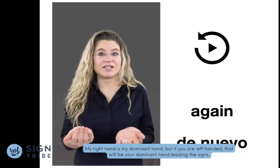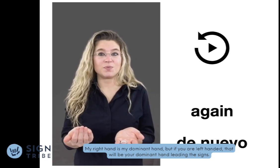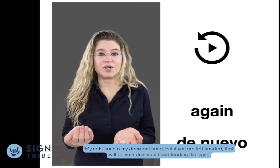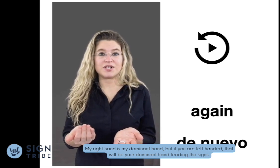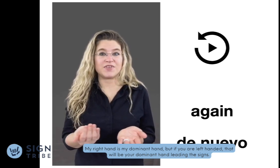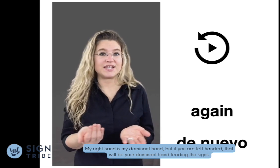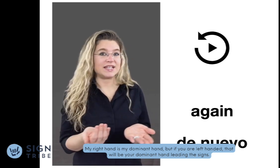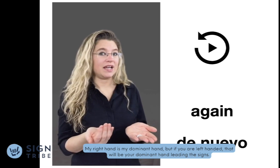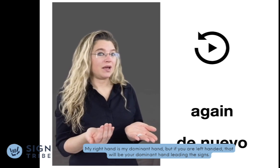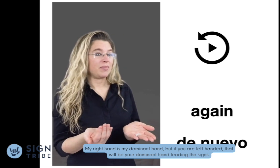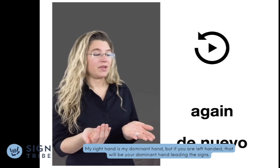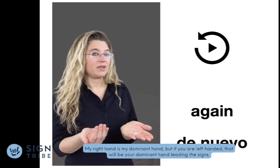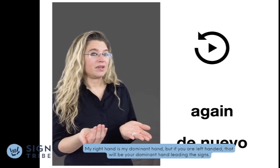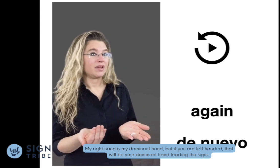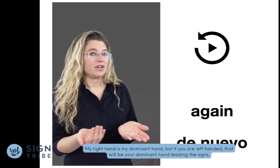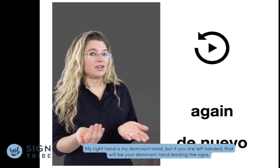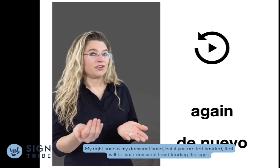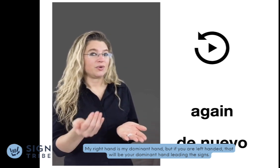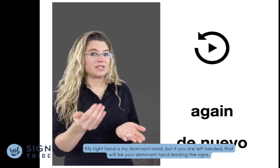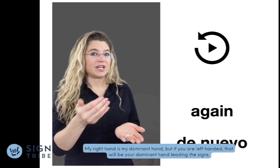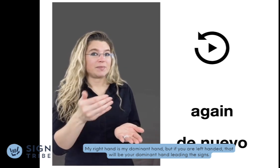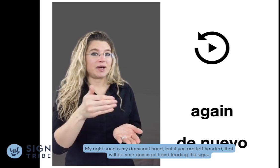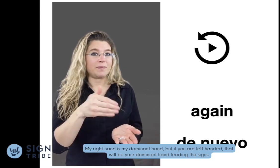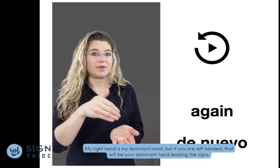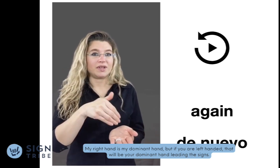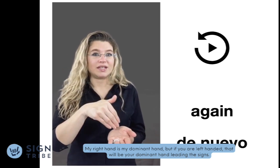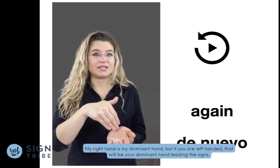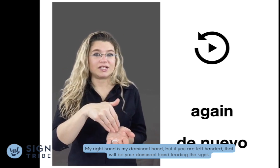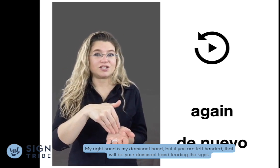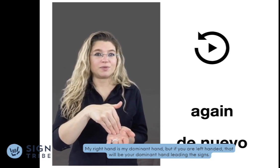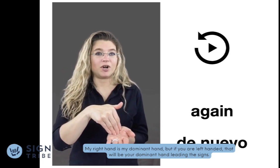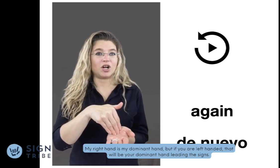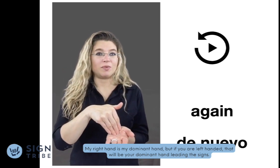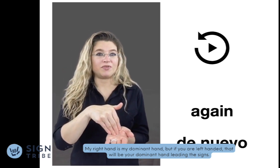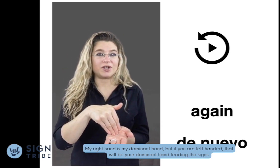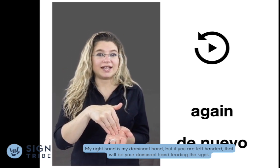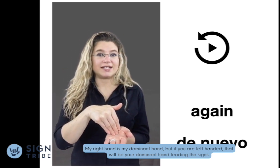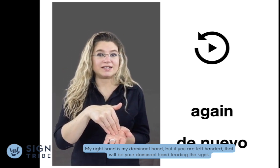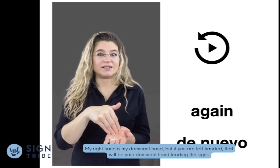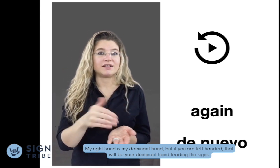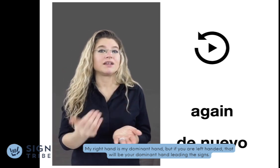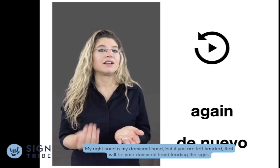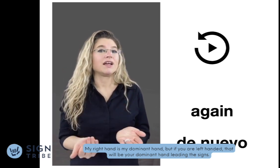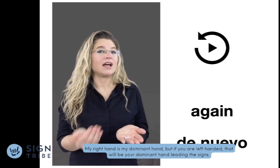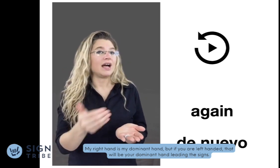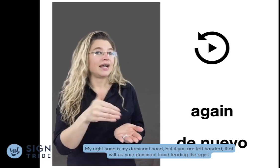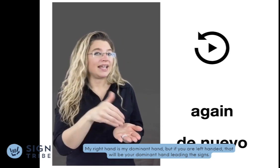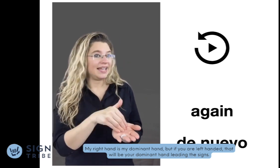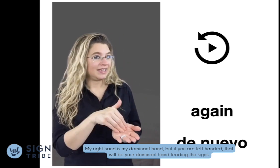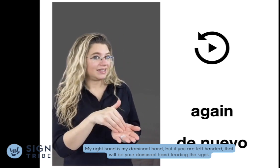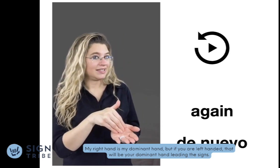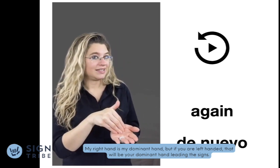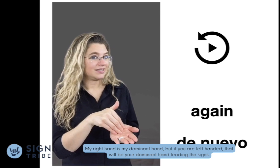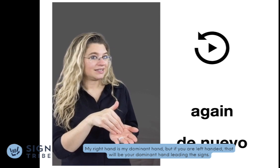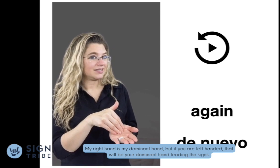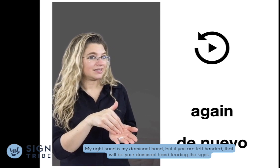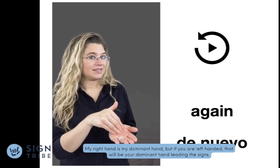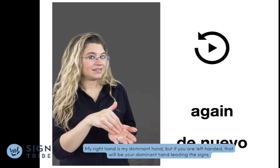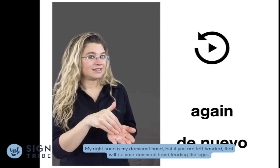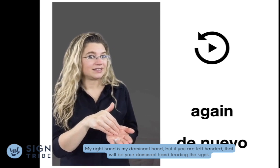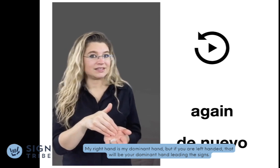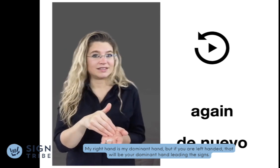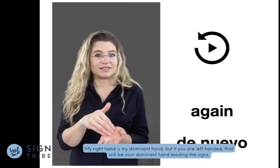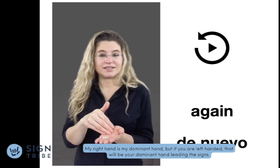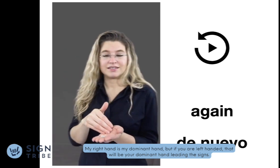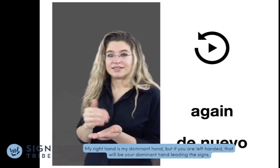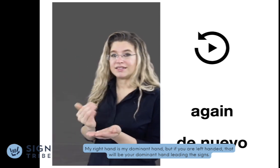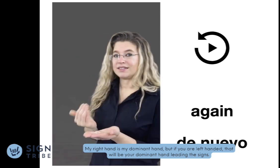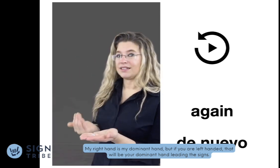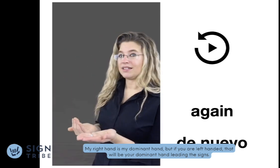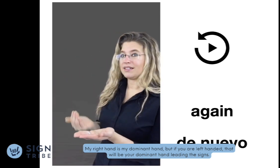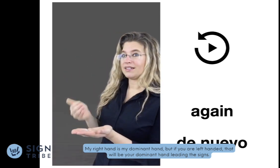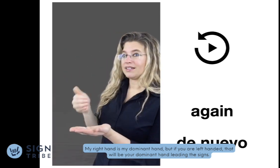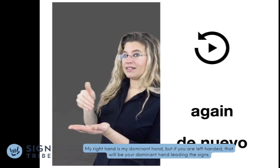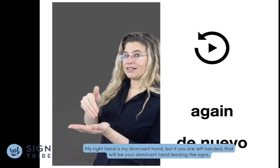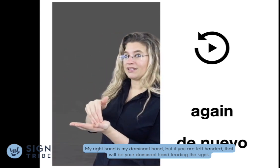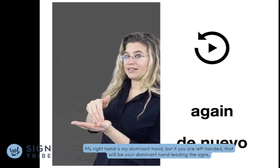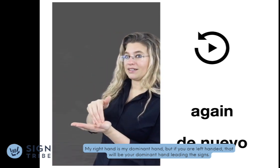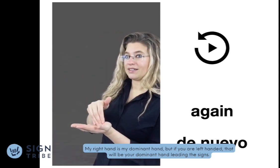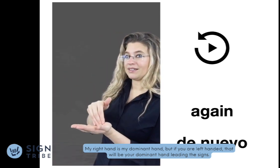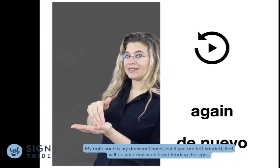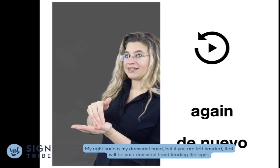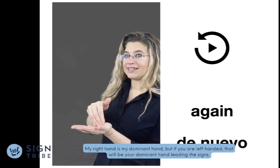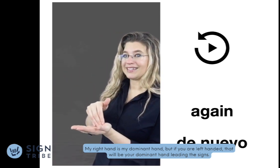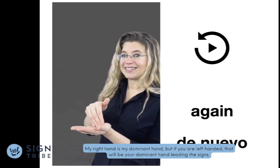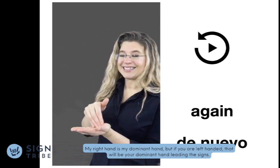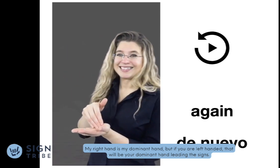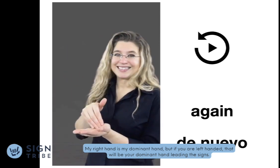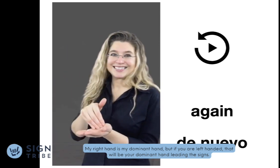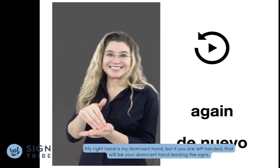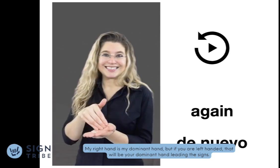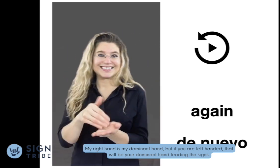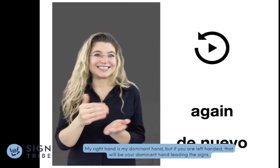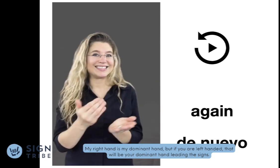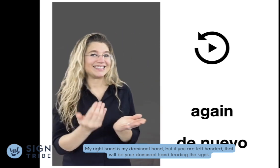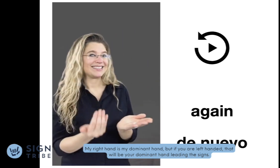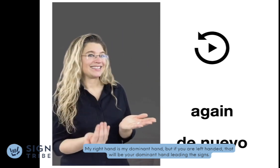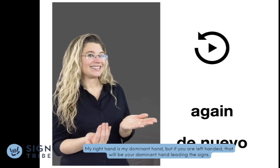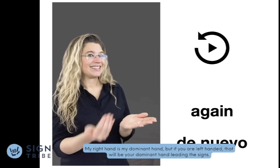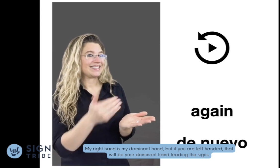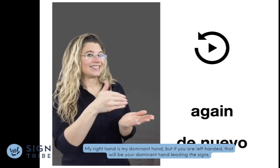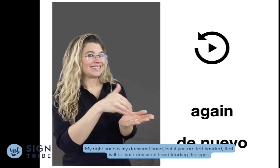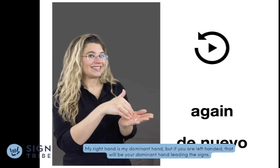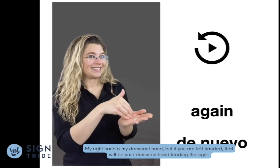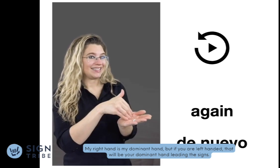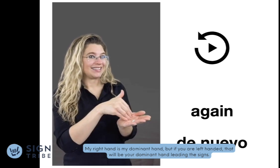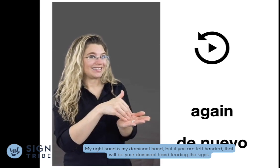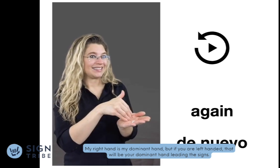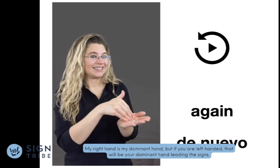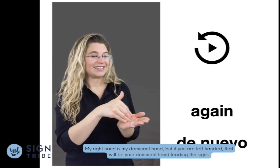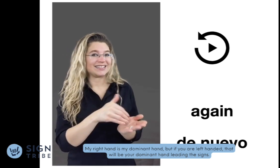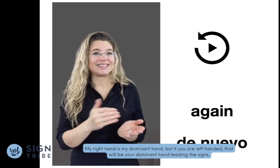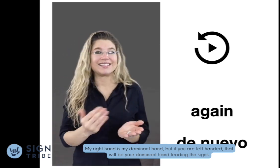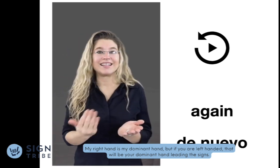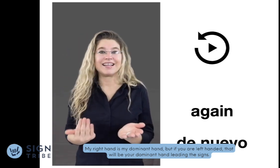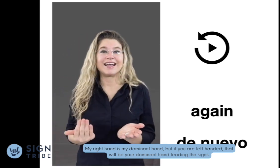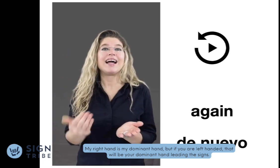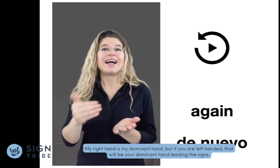where it's facing up. You're going to come up and touch the palm of your hand again,